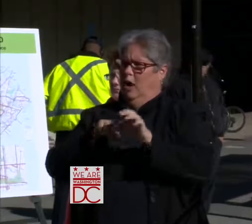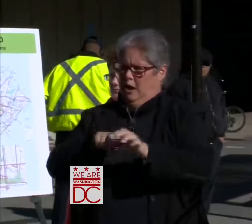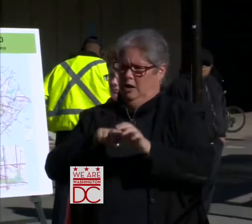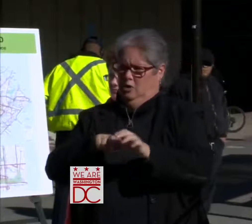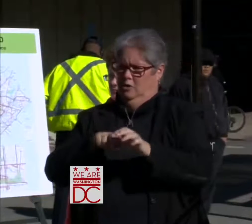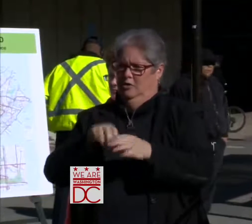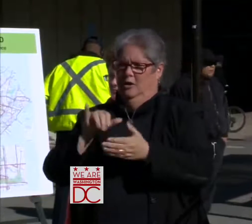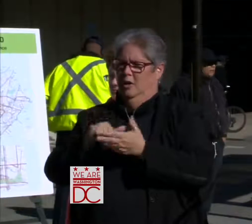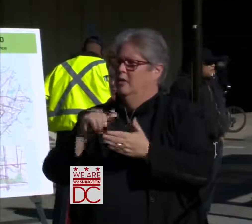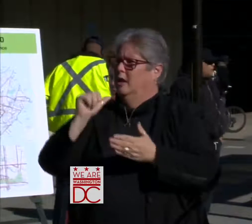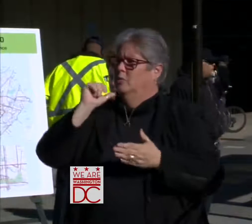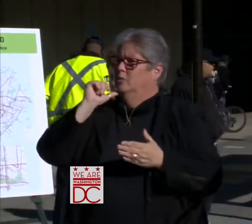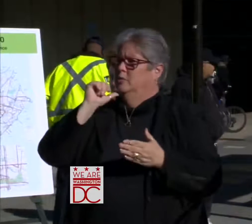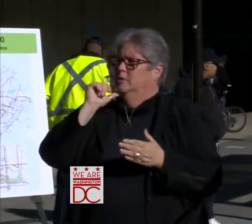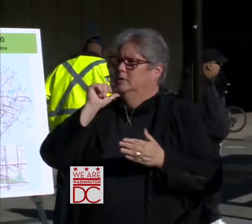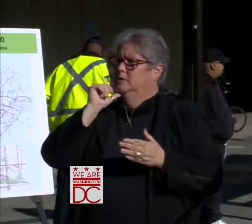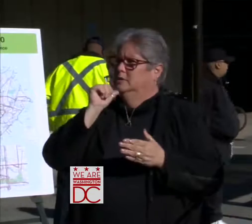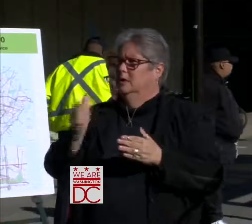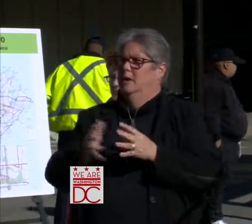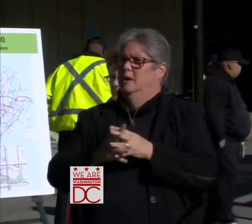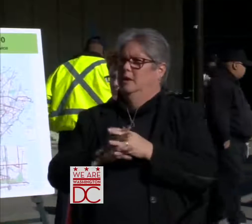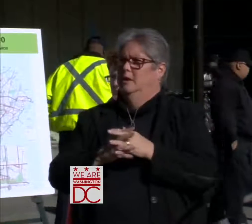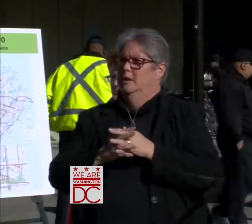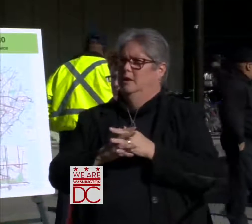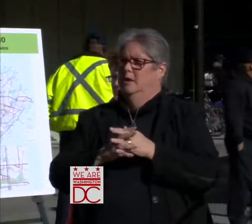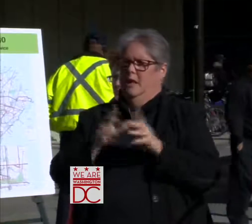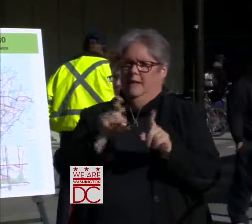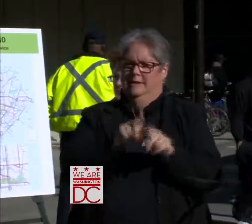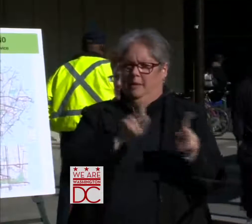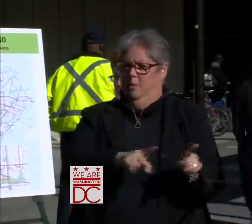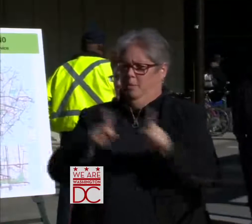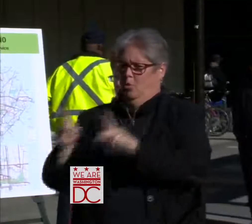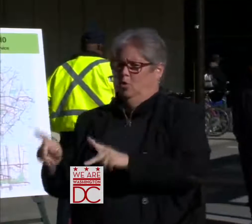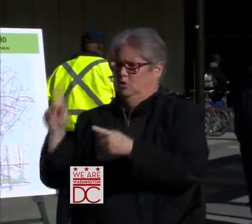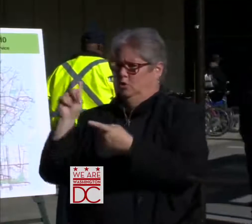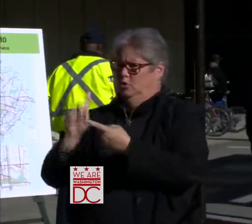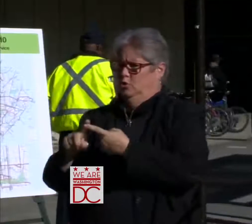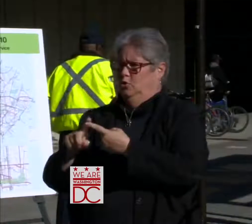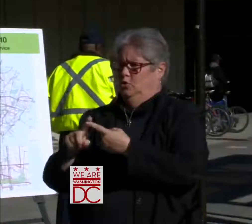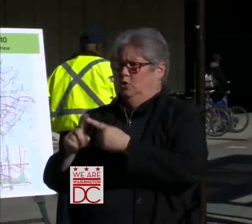NOT -- THE SAME PROPORTION AS IT WOULD BE TO RAIL RIDERS.